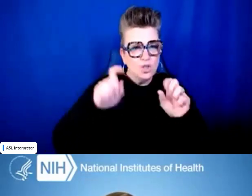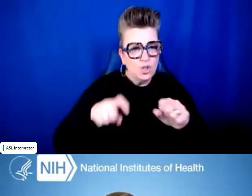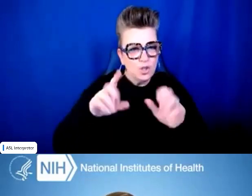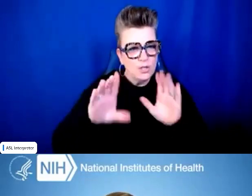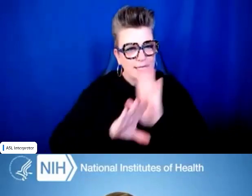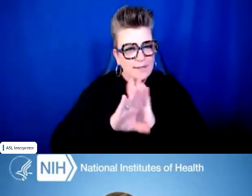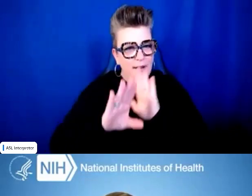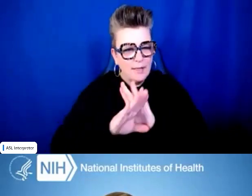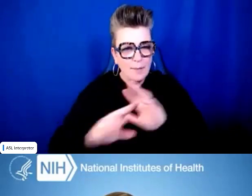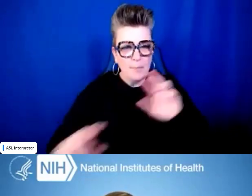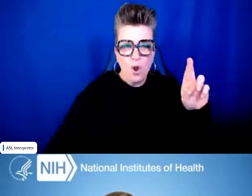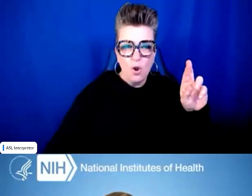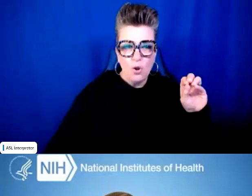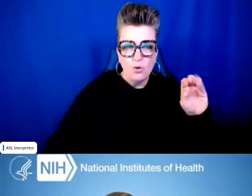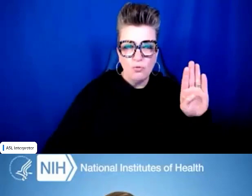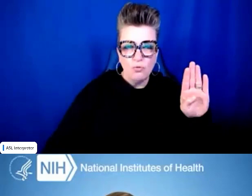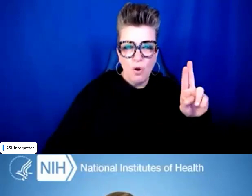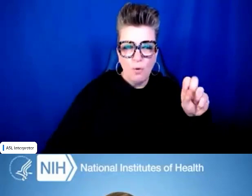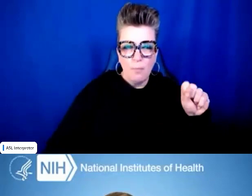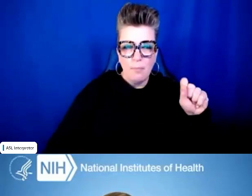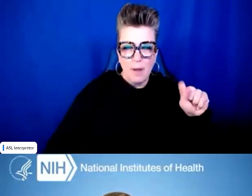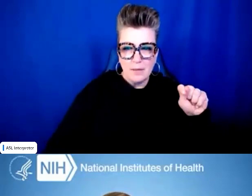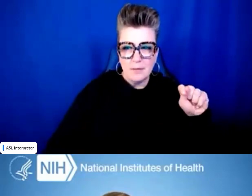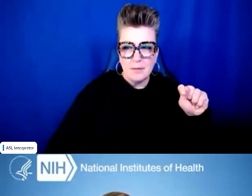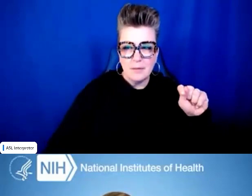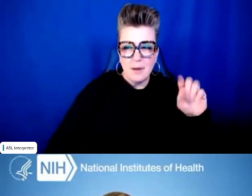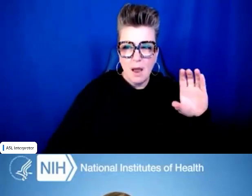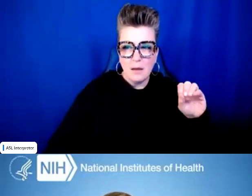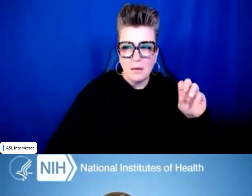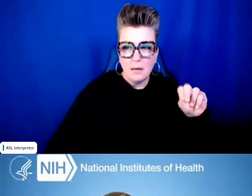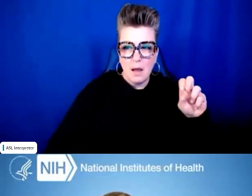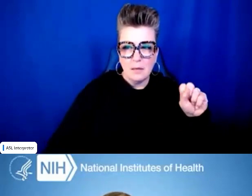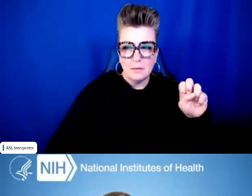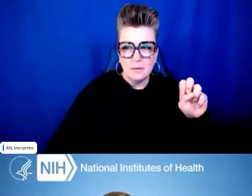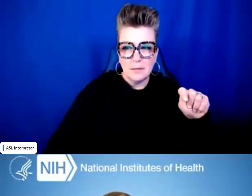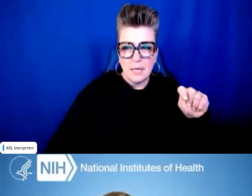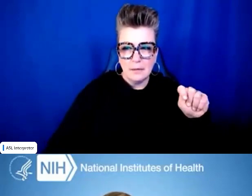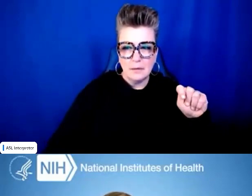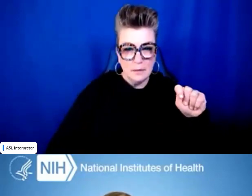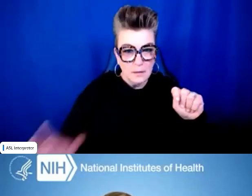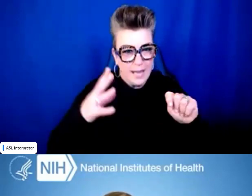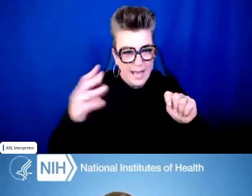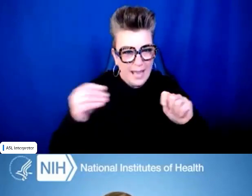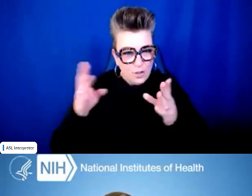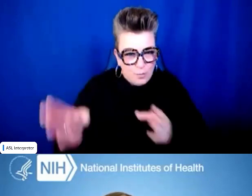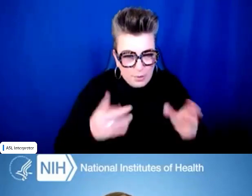robust consent practices that actually address data sharing and to plan for consent while they're developing